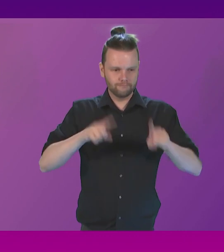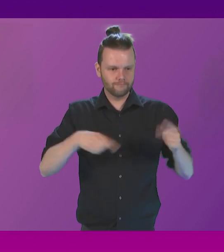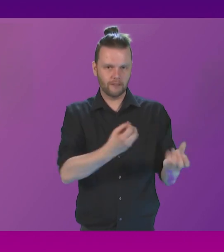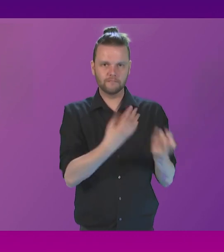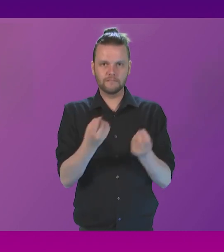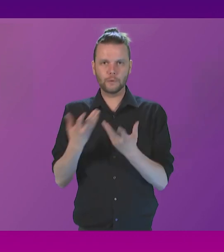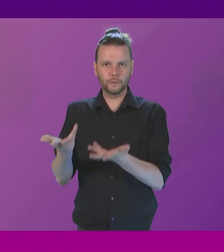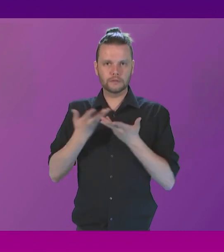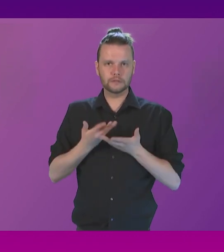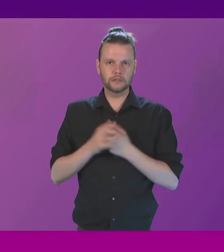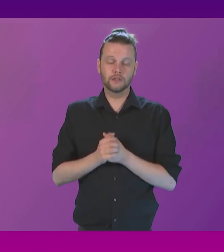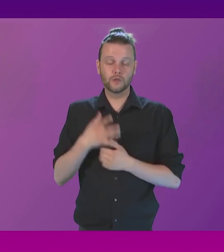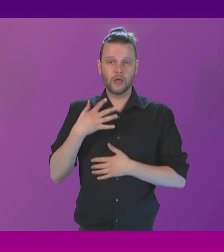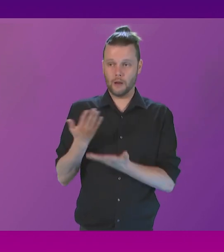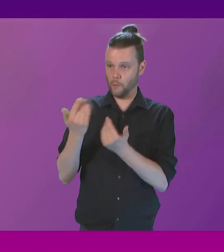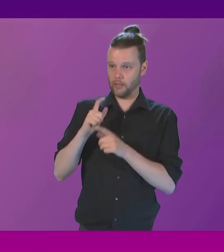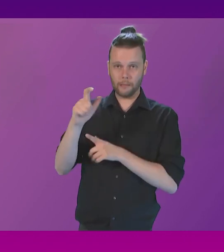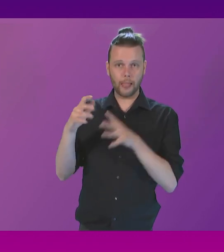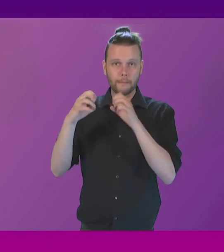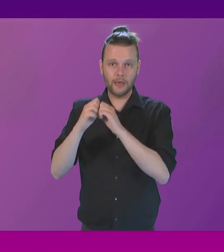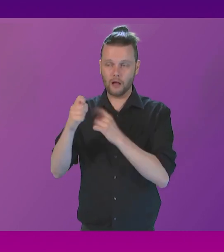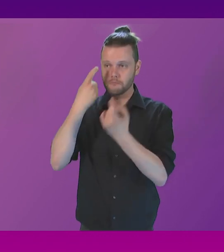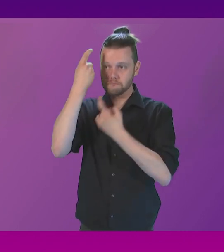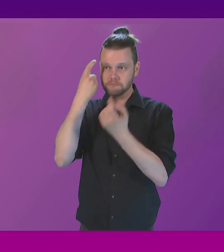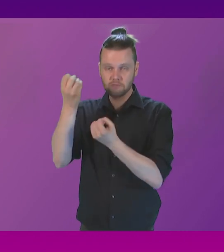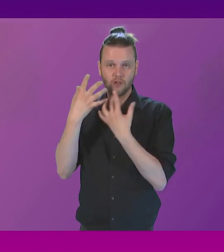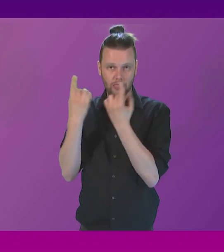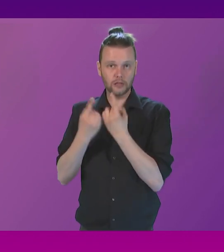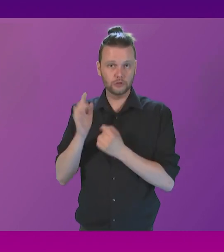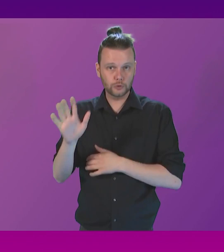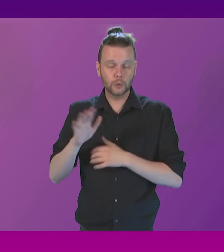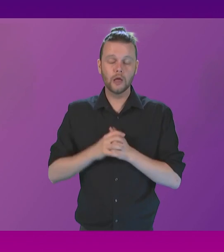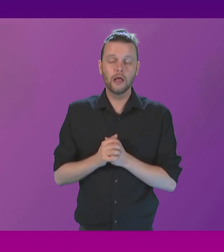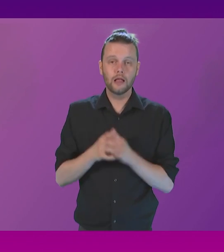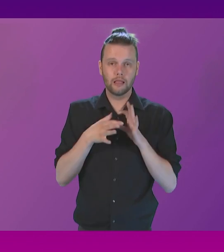I would welcome Claire Baker’s thoughts on the issue in more detail.